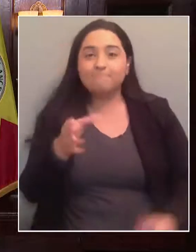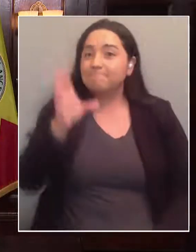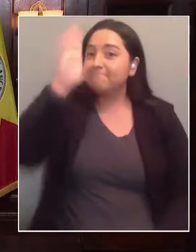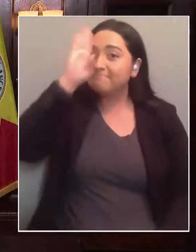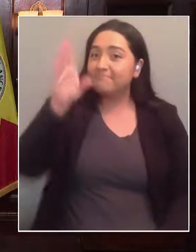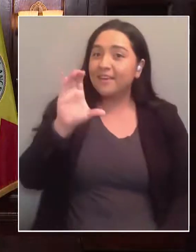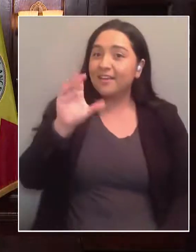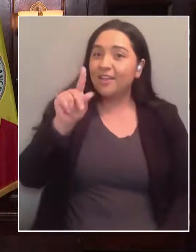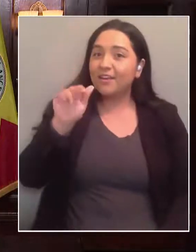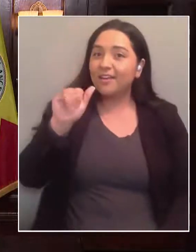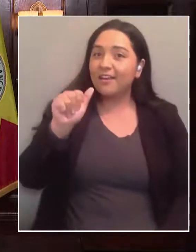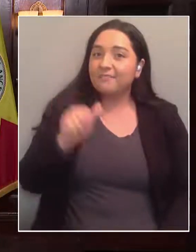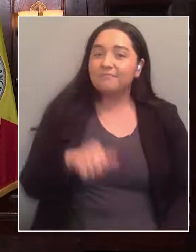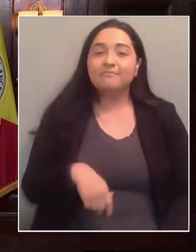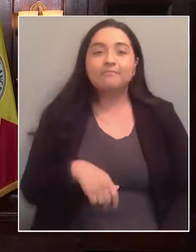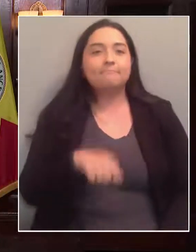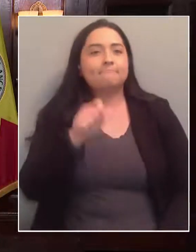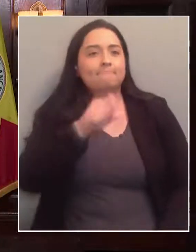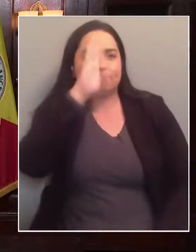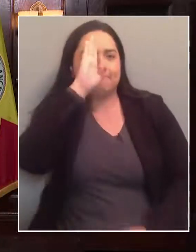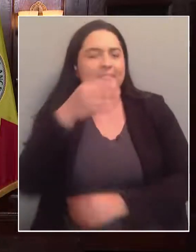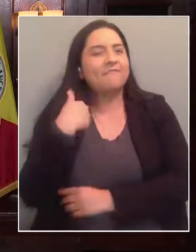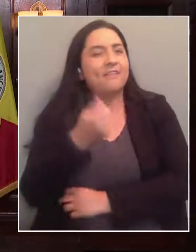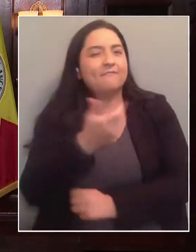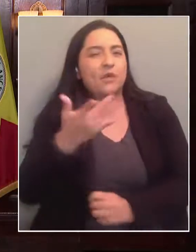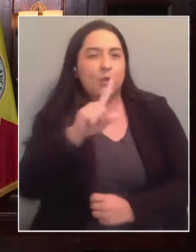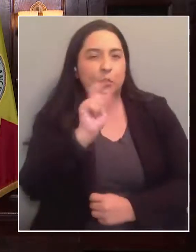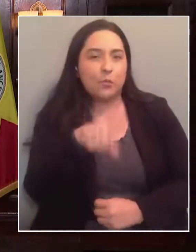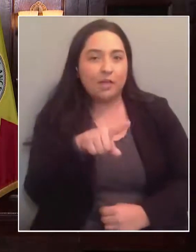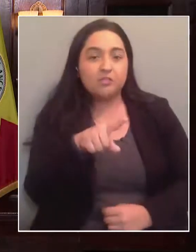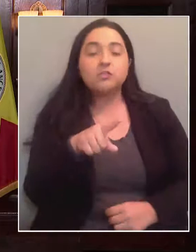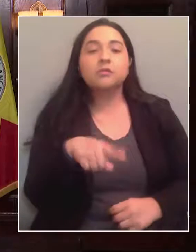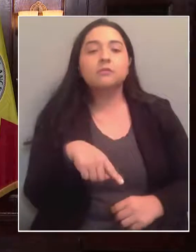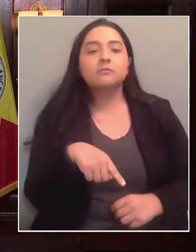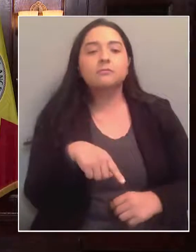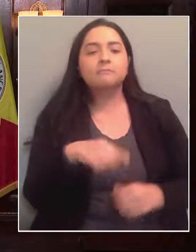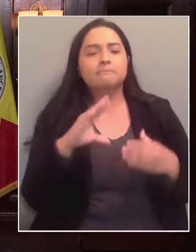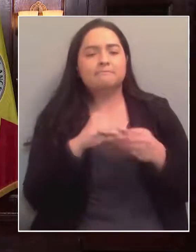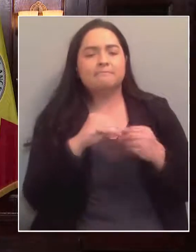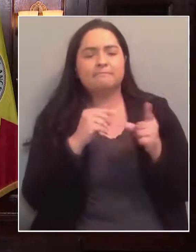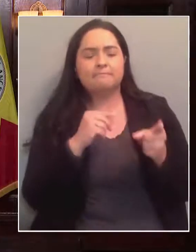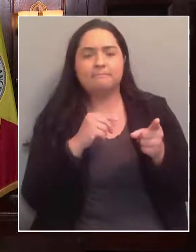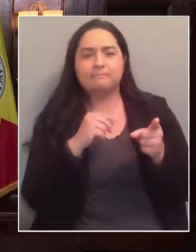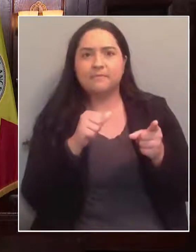Mayor Garcetti: HI CLAUDIA. HI ERIC. SO WHEN YOU SAYS, THERE IS NOT